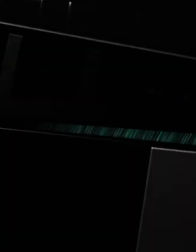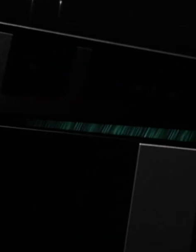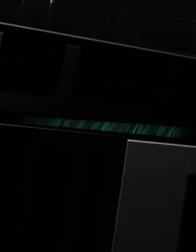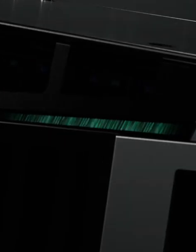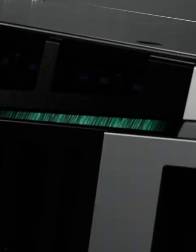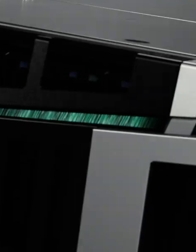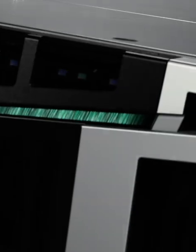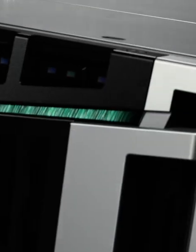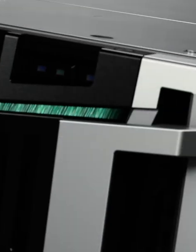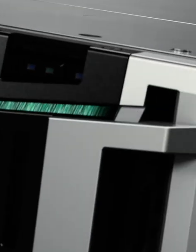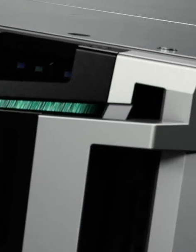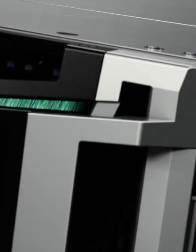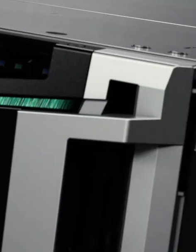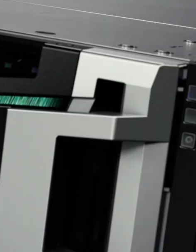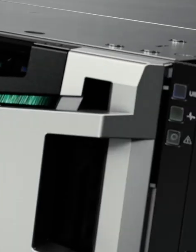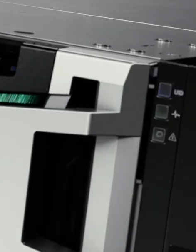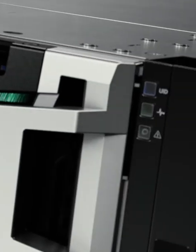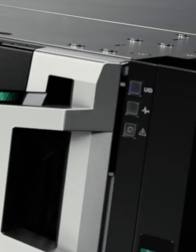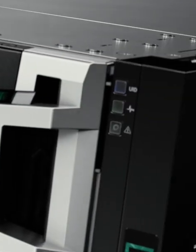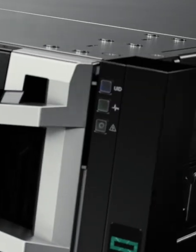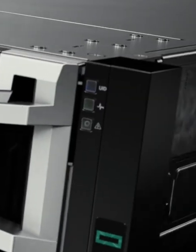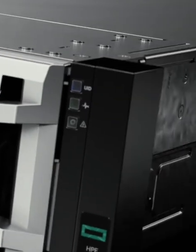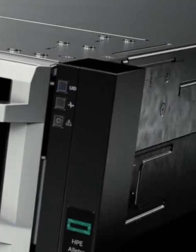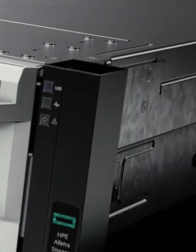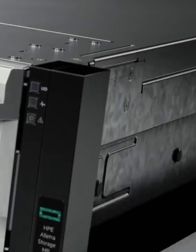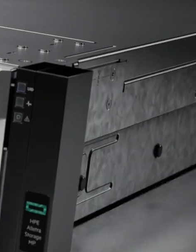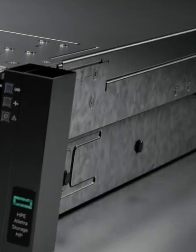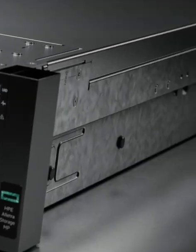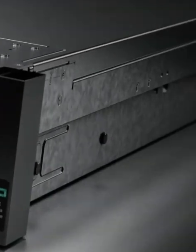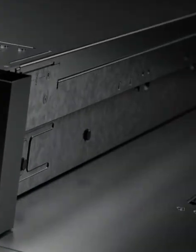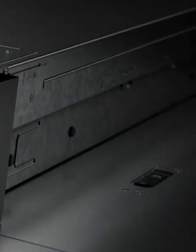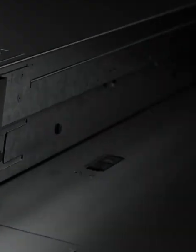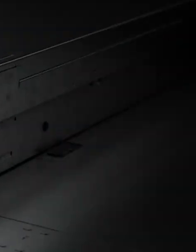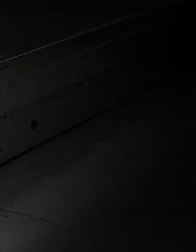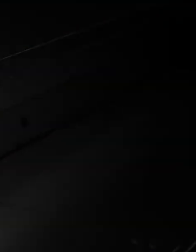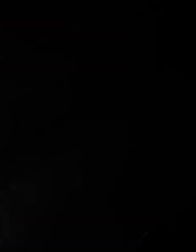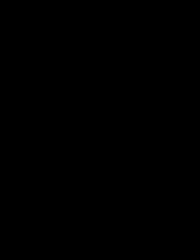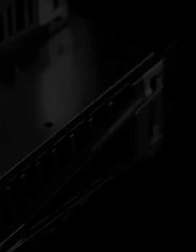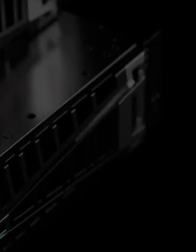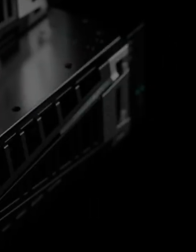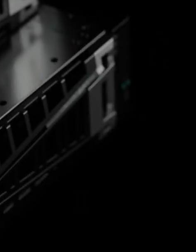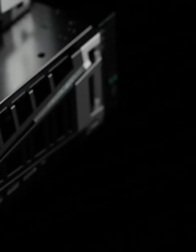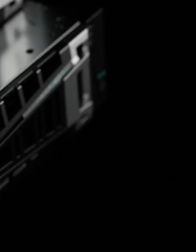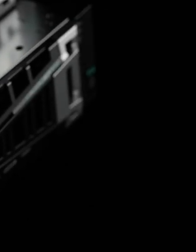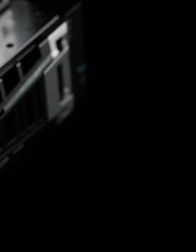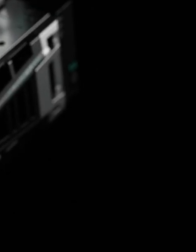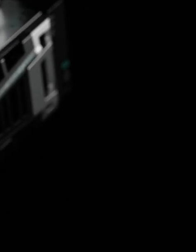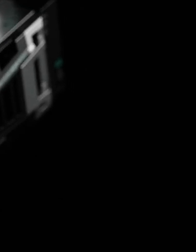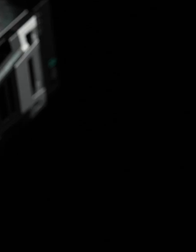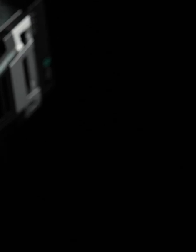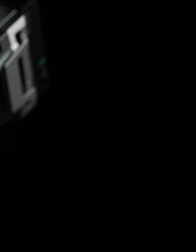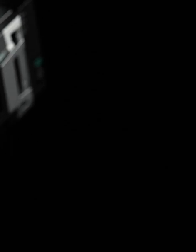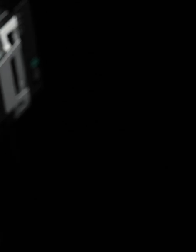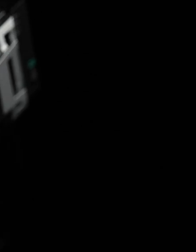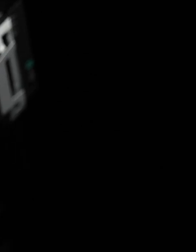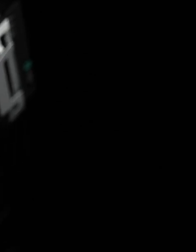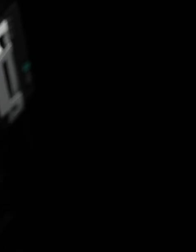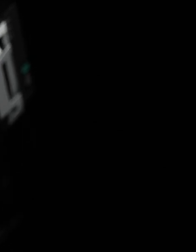At HPE, we're redefining what storage can be. With the industry's first agentic storage array,